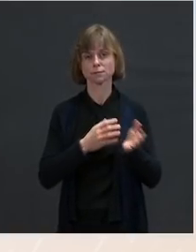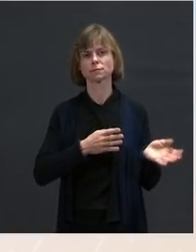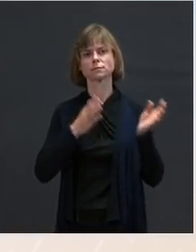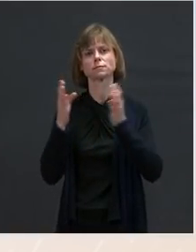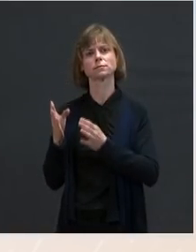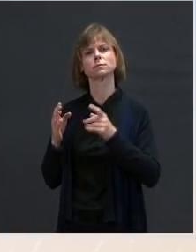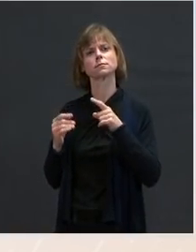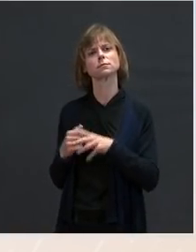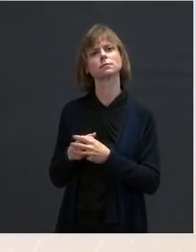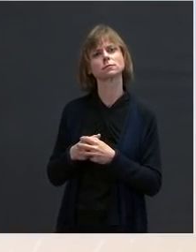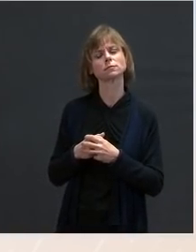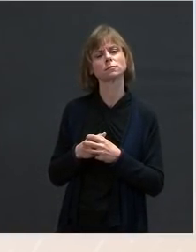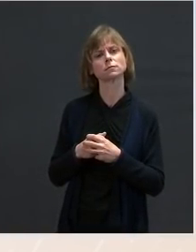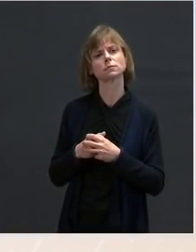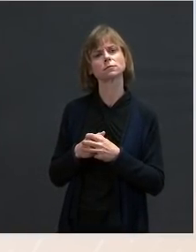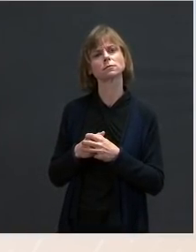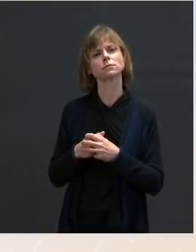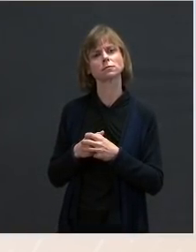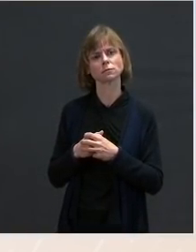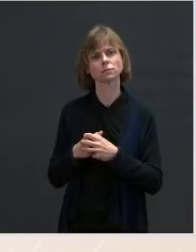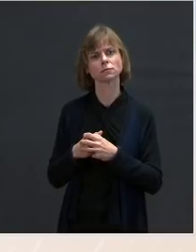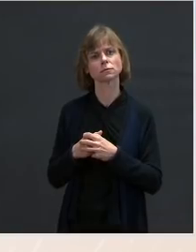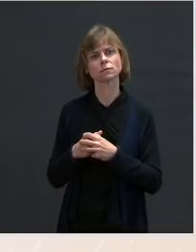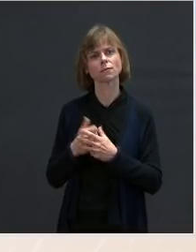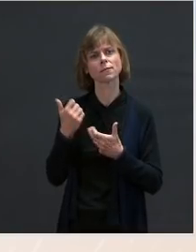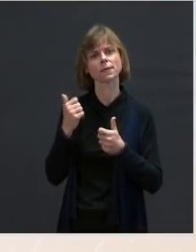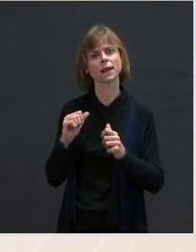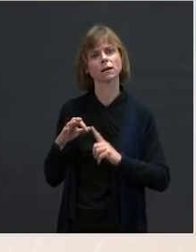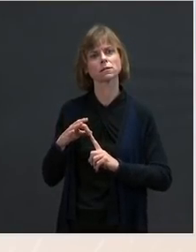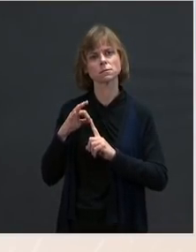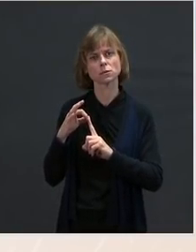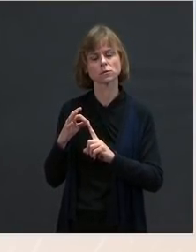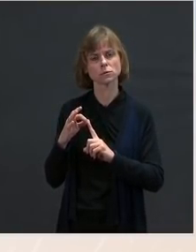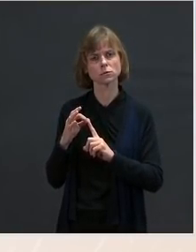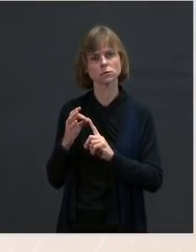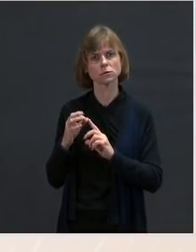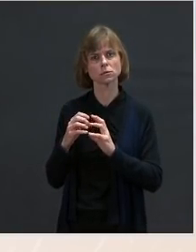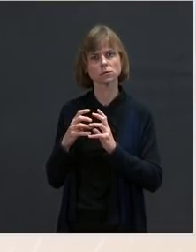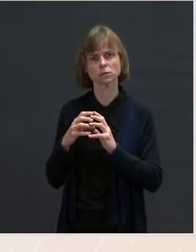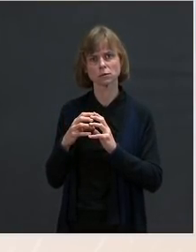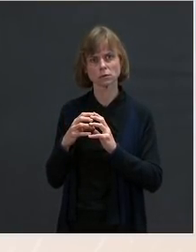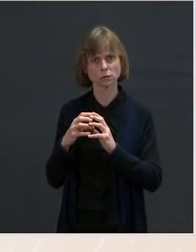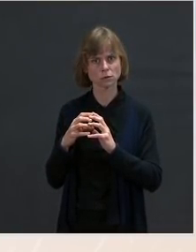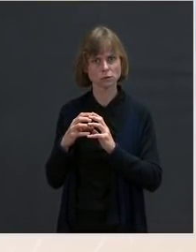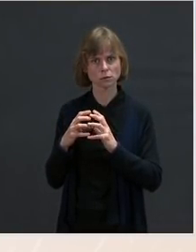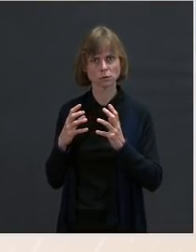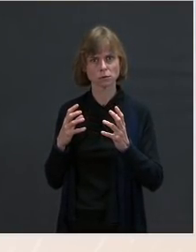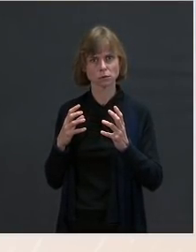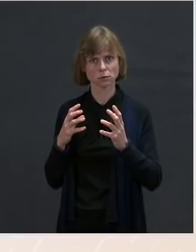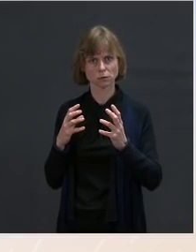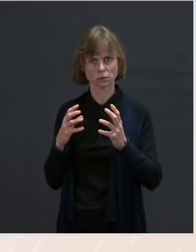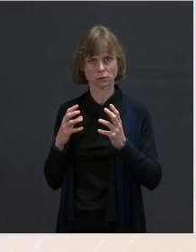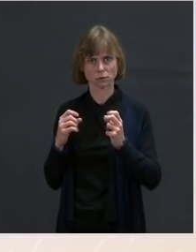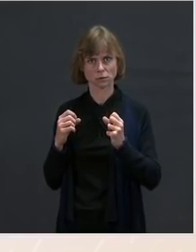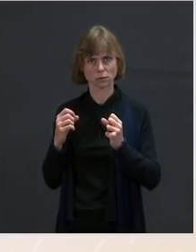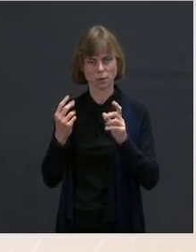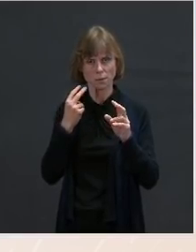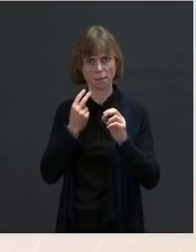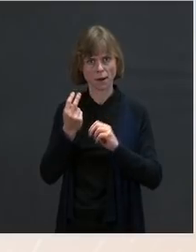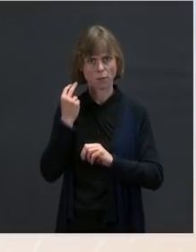in the memorial for COVID victims. Is there any discussion about a more permanent memorial, something that would, kind of, honor their memory, you know, long term?